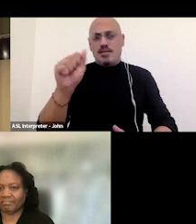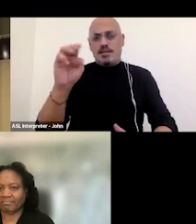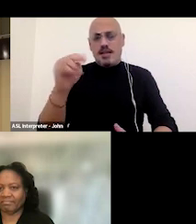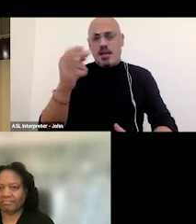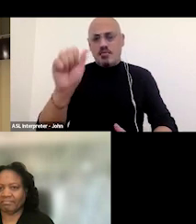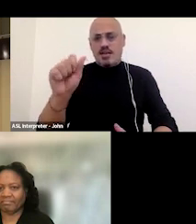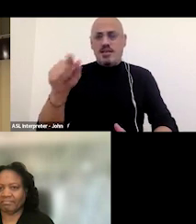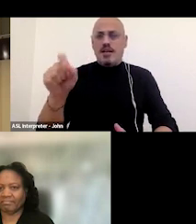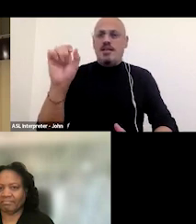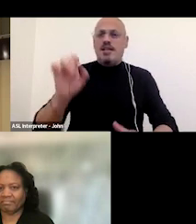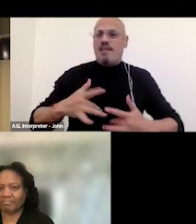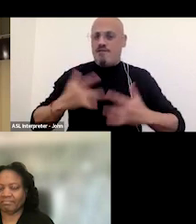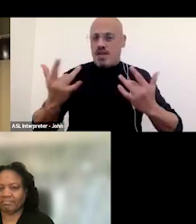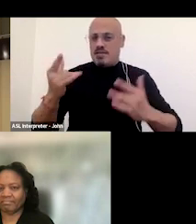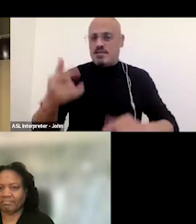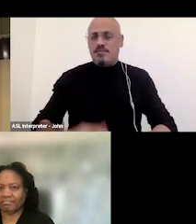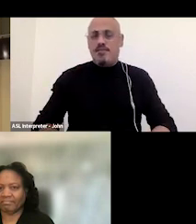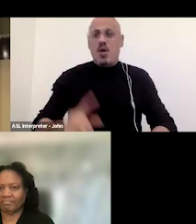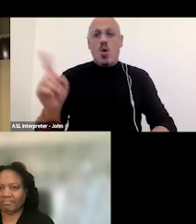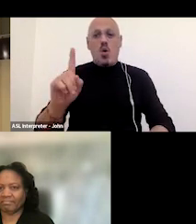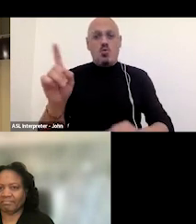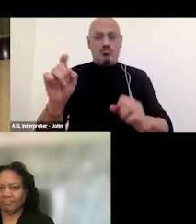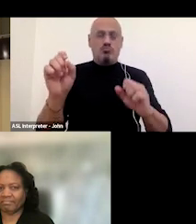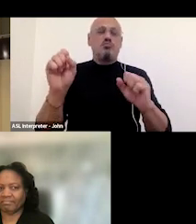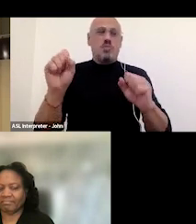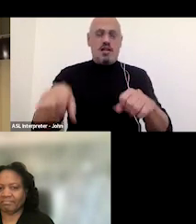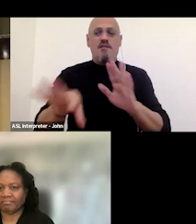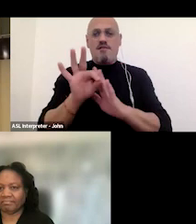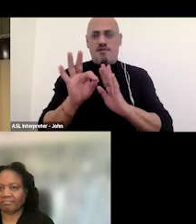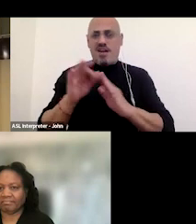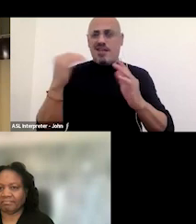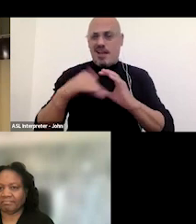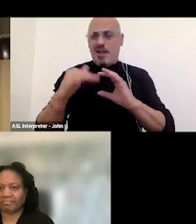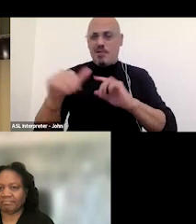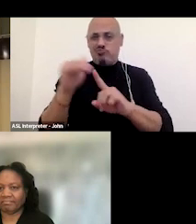The link to the SOAR website can be found also in the reminder emails you received about the webinar,